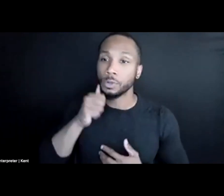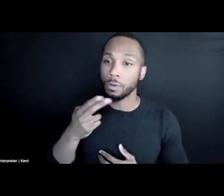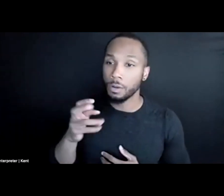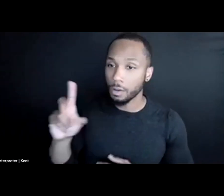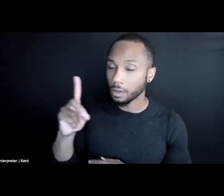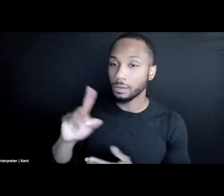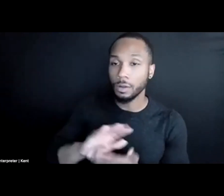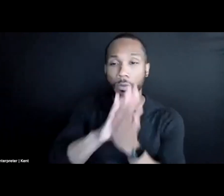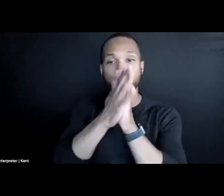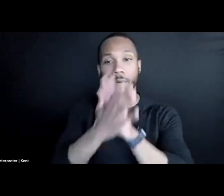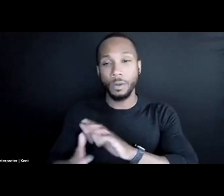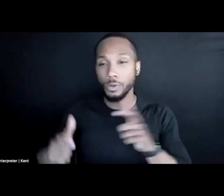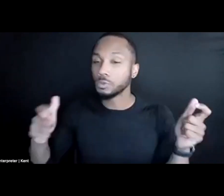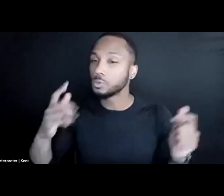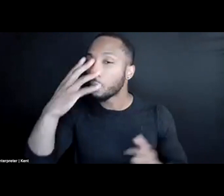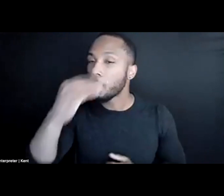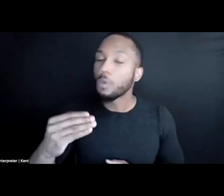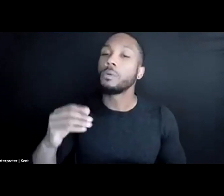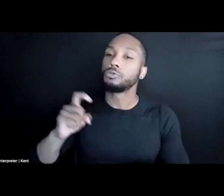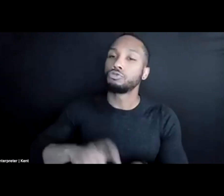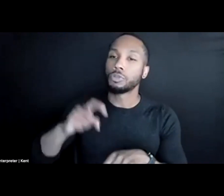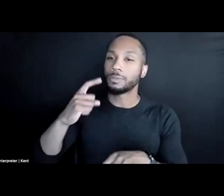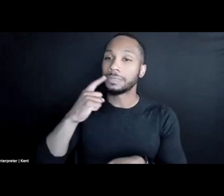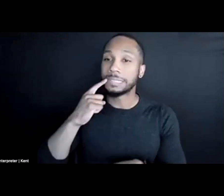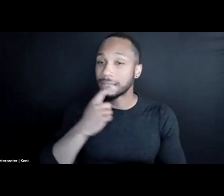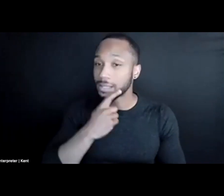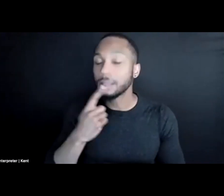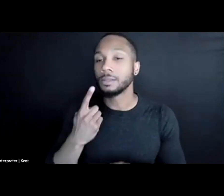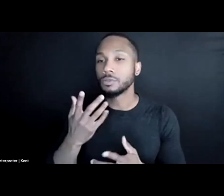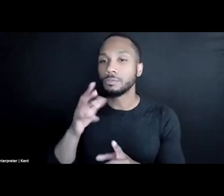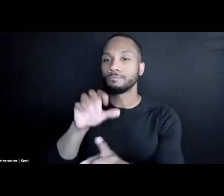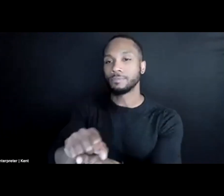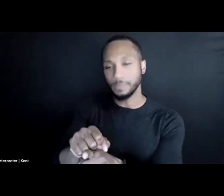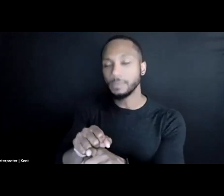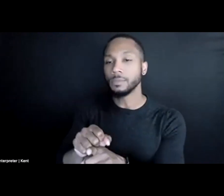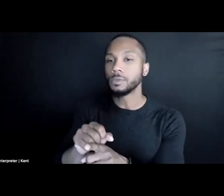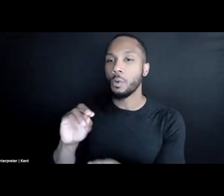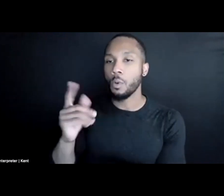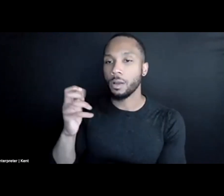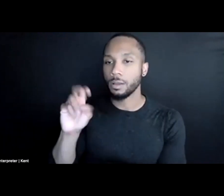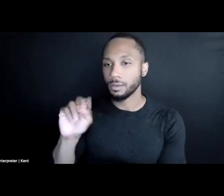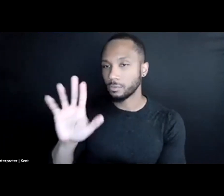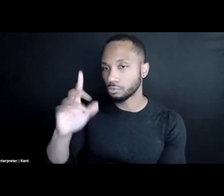with sharp teeth, come to bite the palpitating organ of your dream.